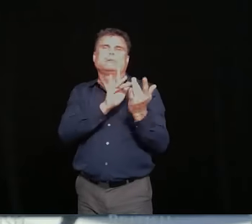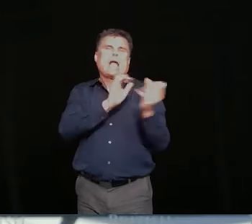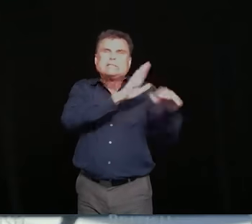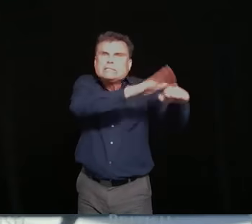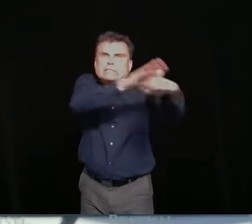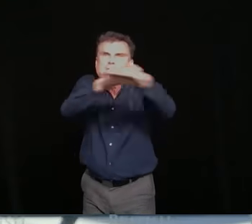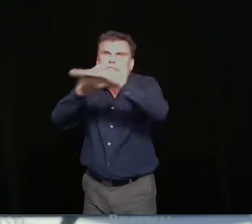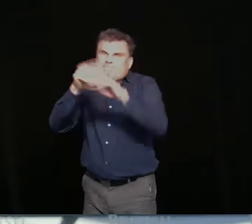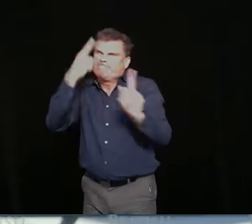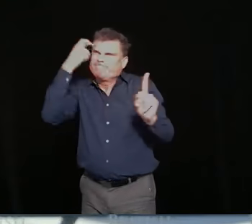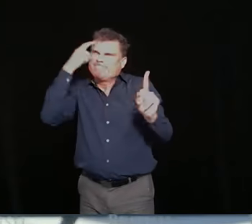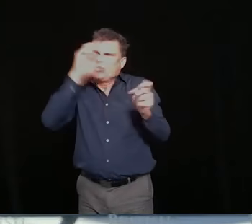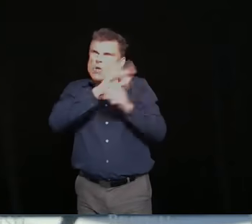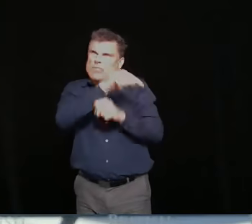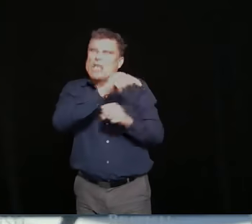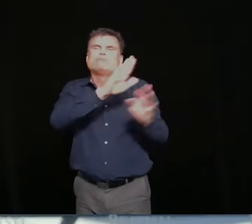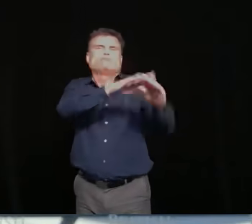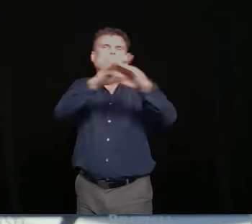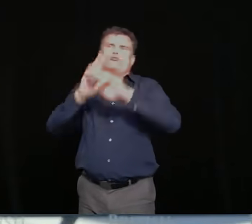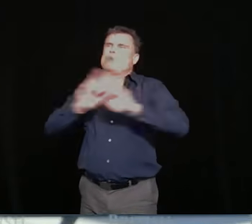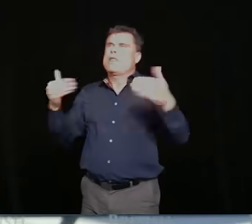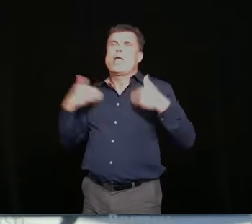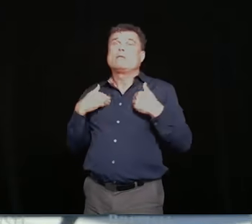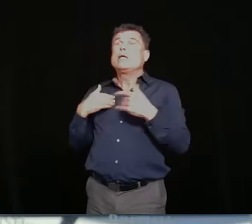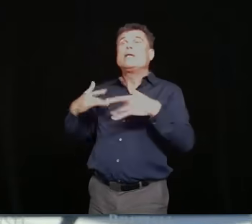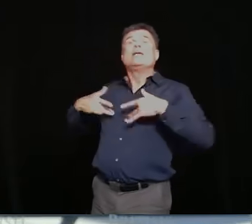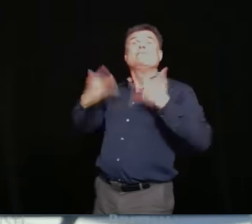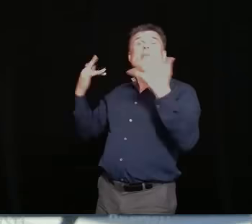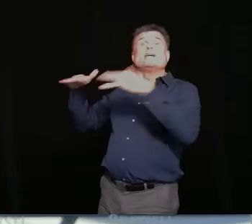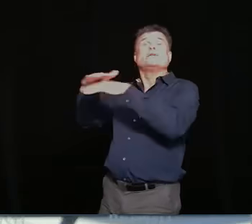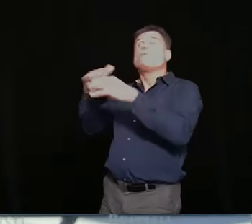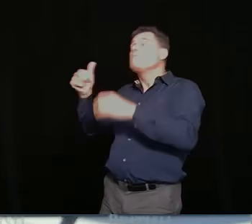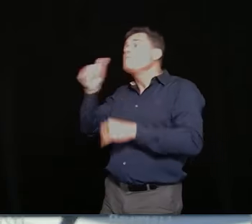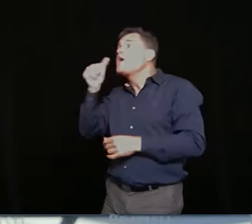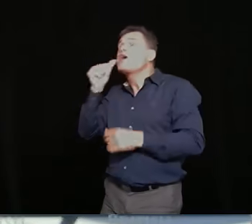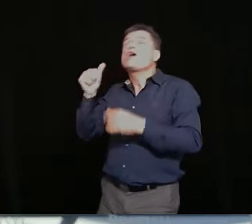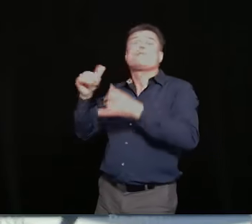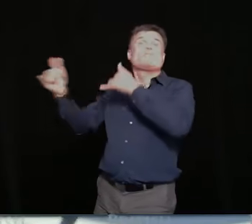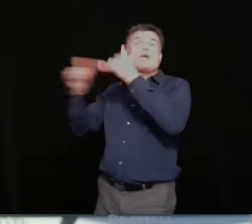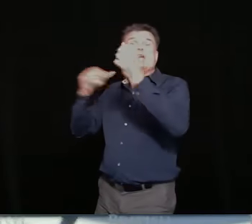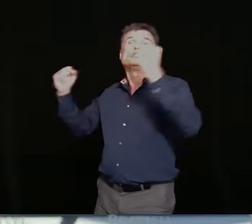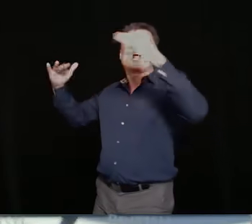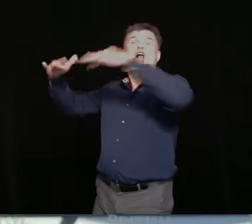During that we heard the minister say being outdoors is more. You're more safe if you're outdoors.